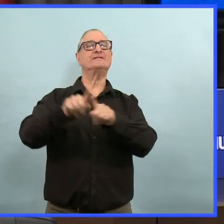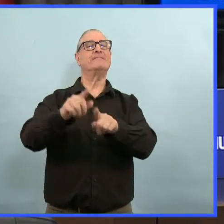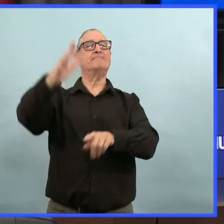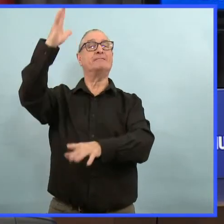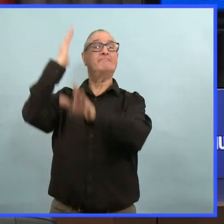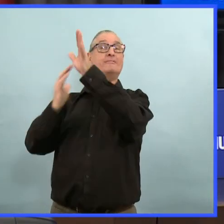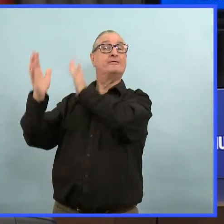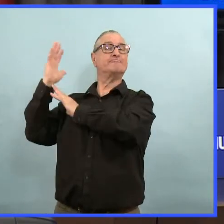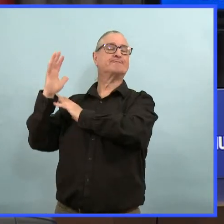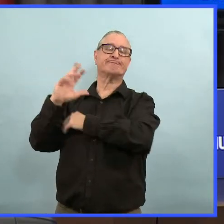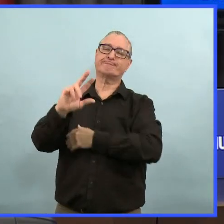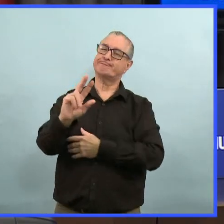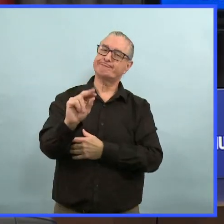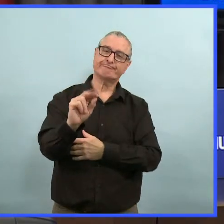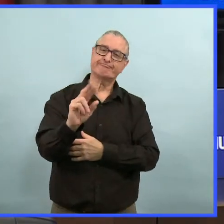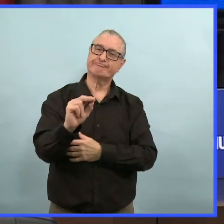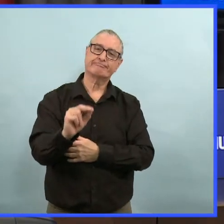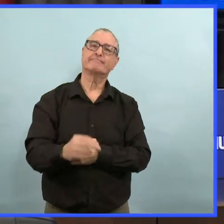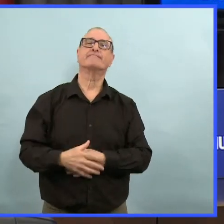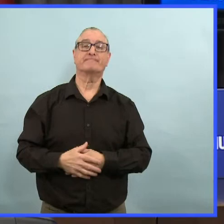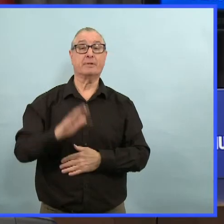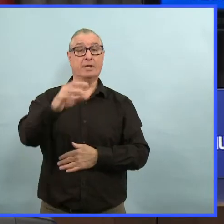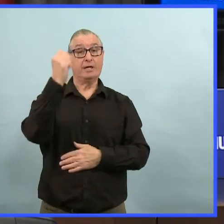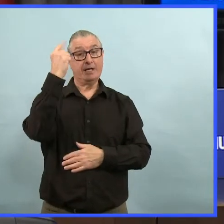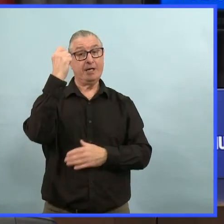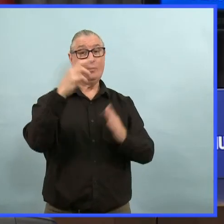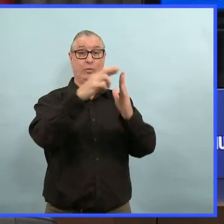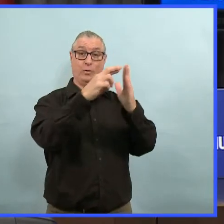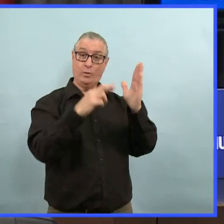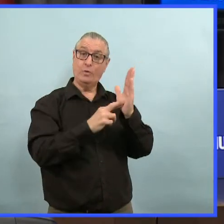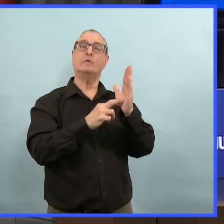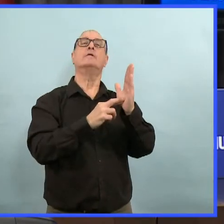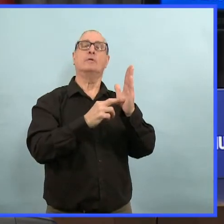guidelines will evolve appointments and visiting hours will remain in place